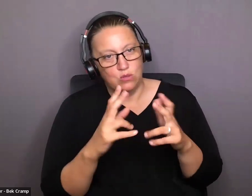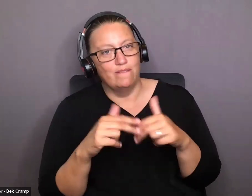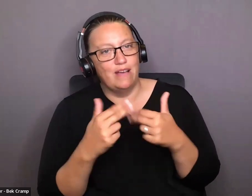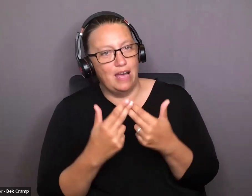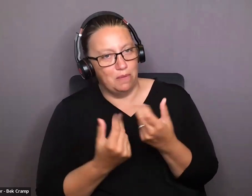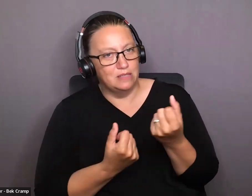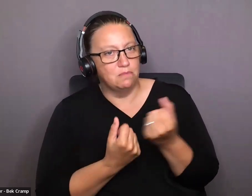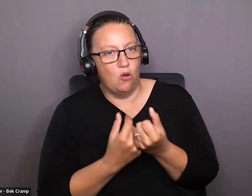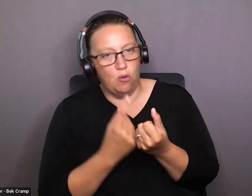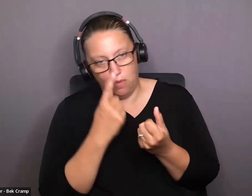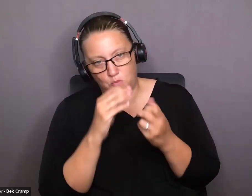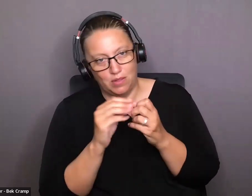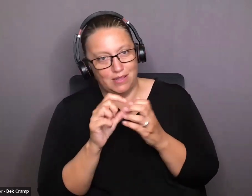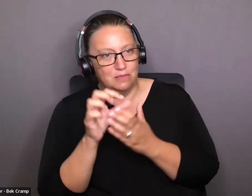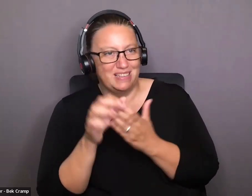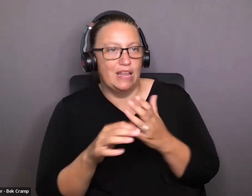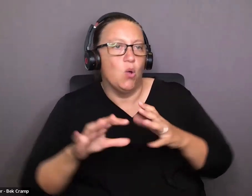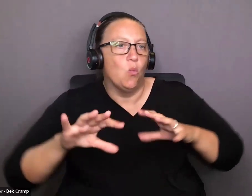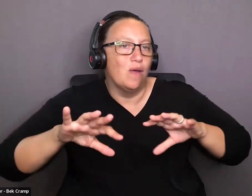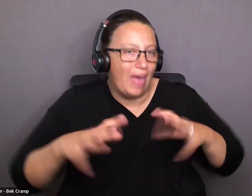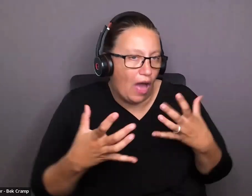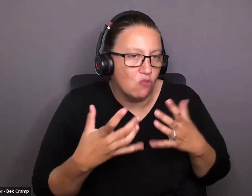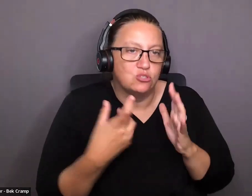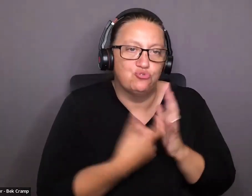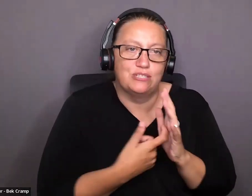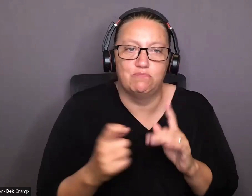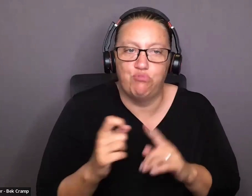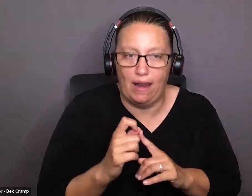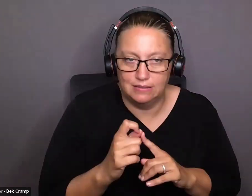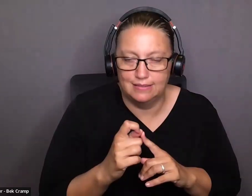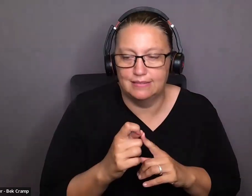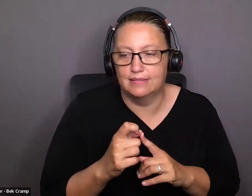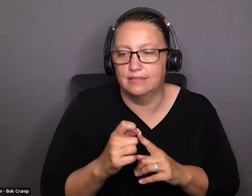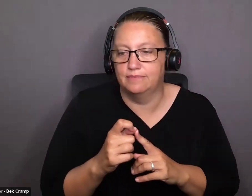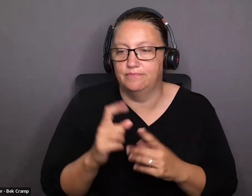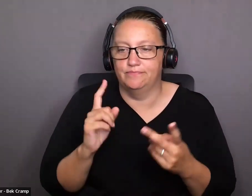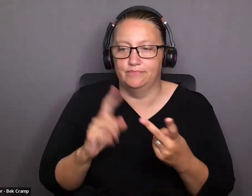without using restrictive practices and other areas where people's lived,